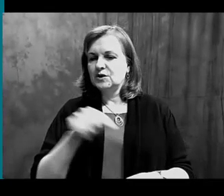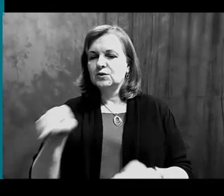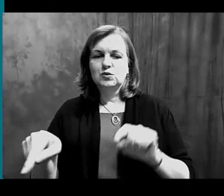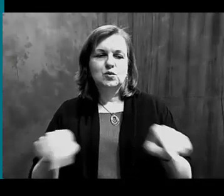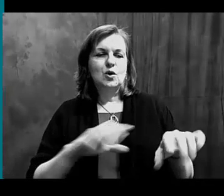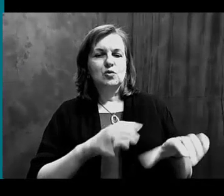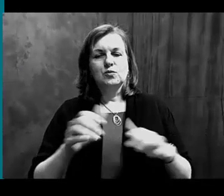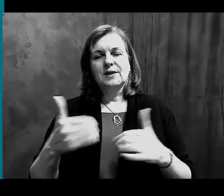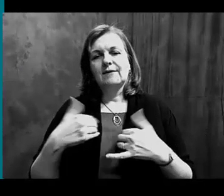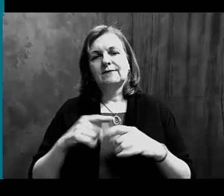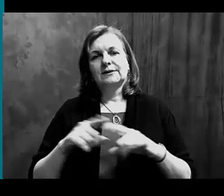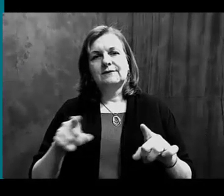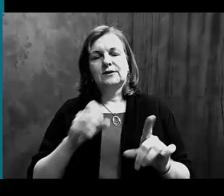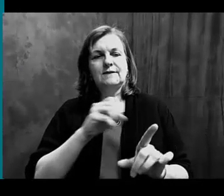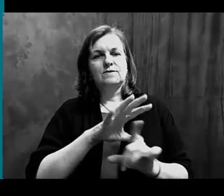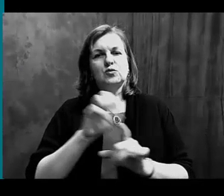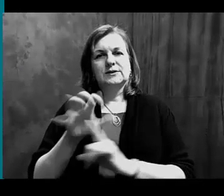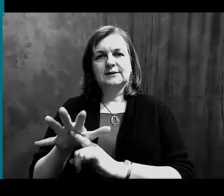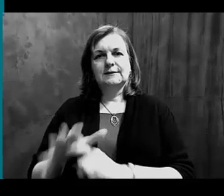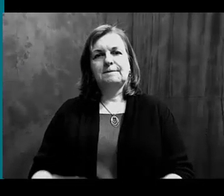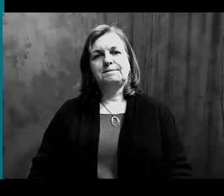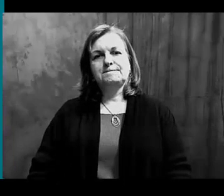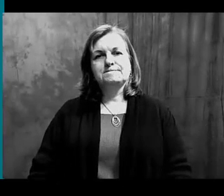faster -- so different stresses on those individuals